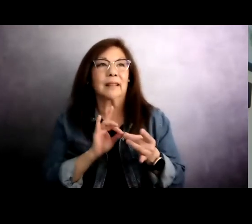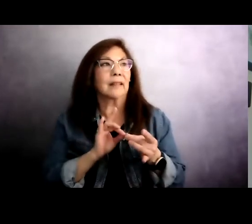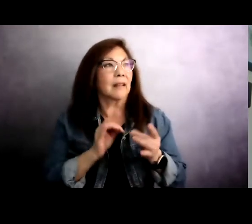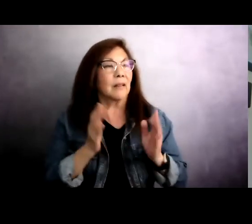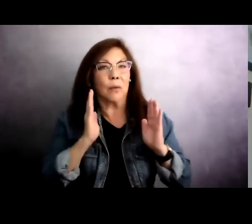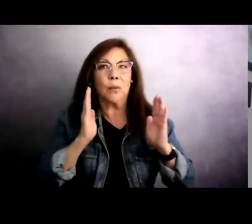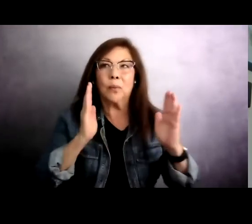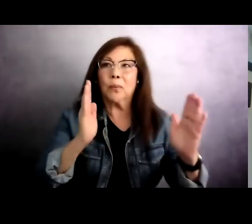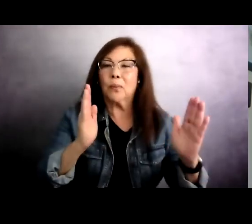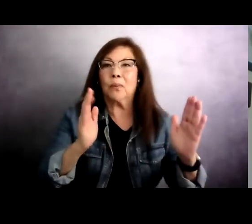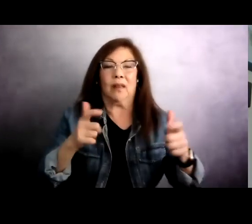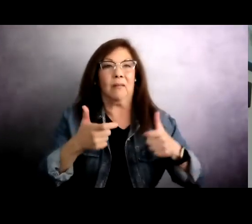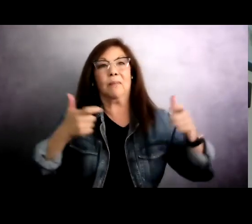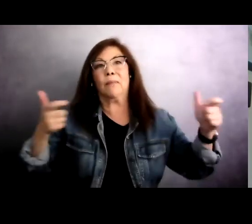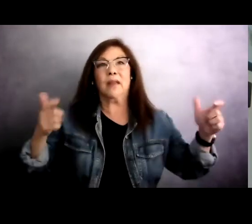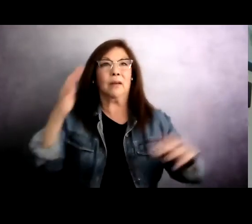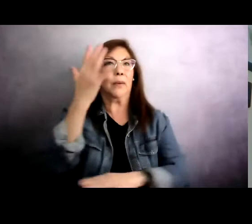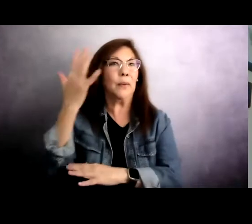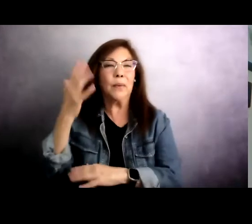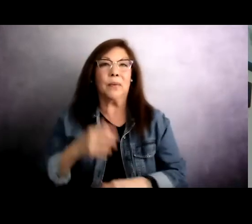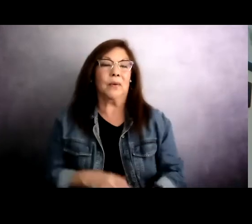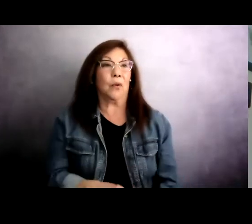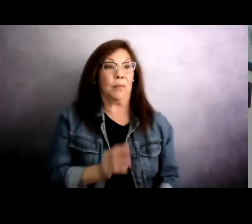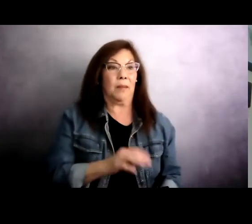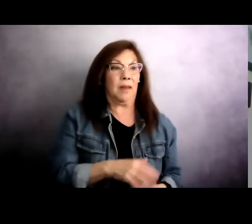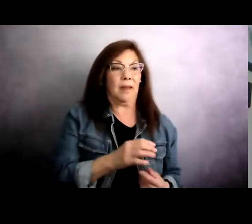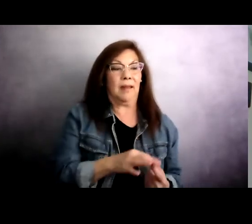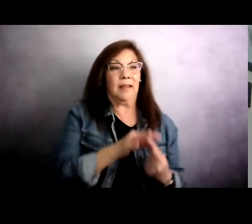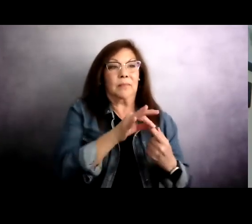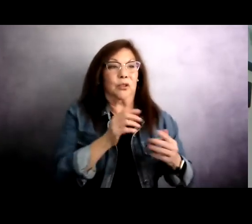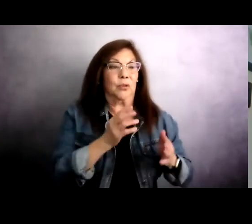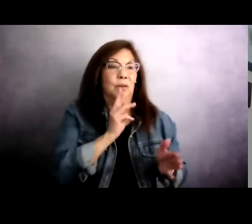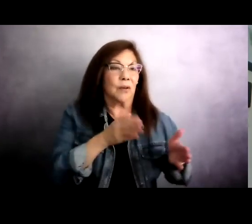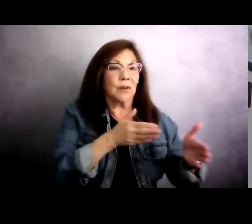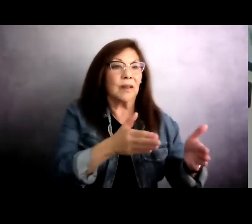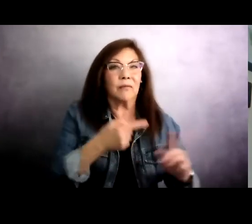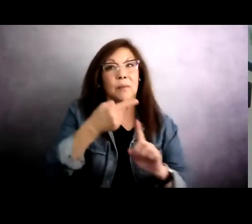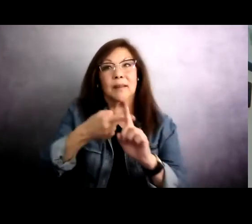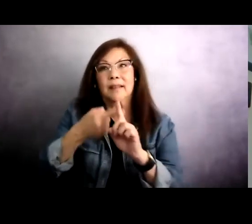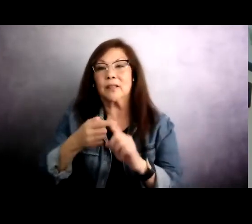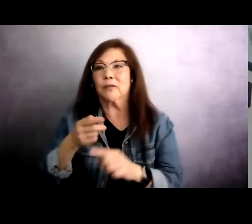Perhaps there was prime River land though be releasing to hunters was the winter term.